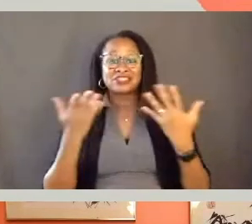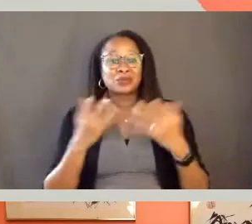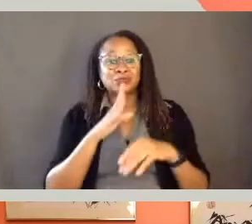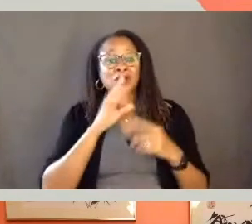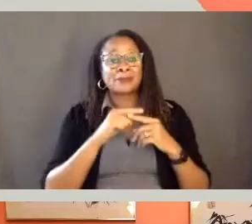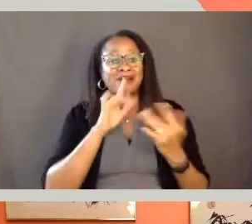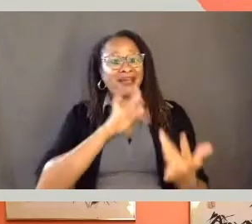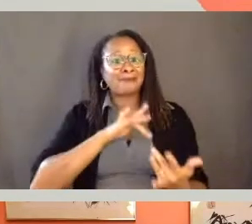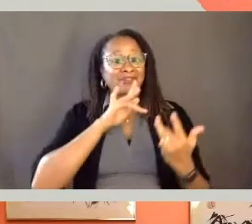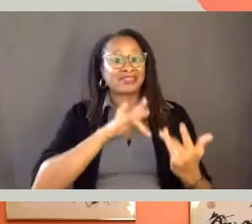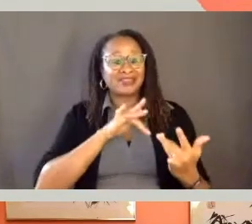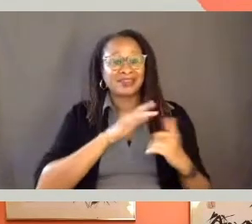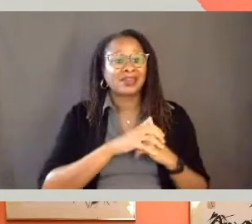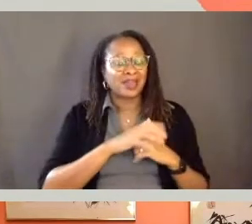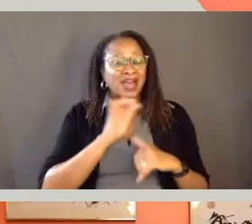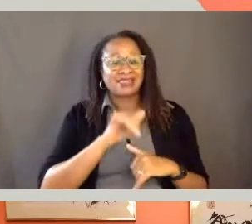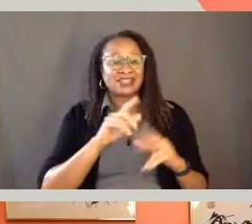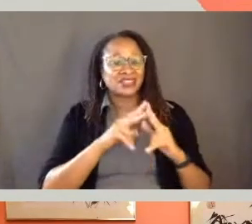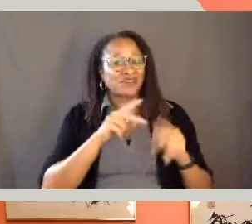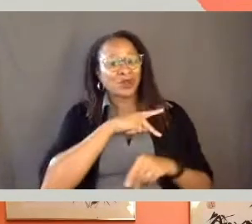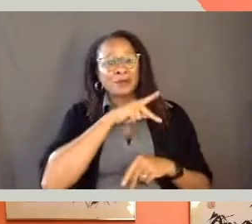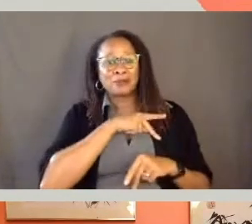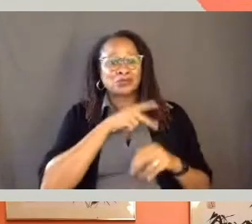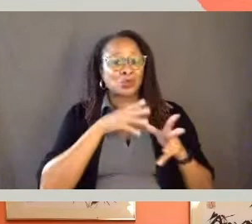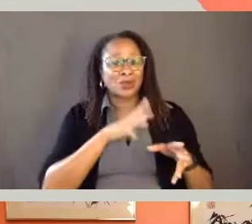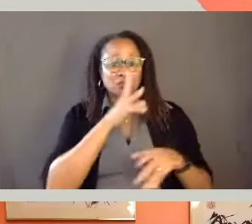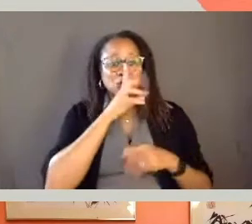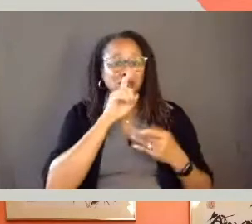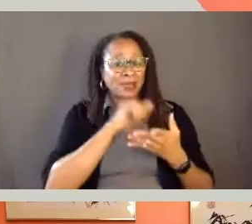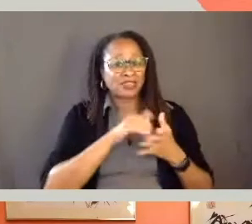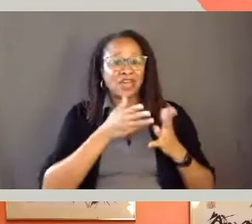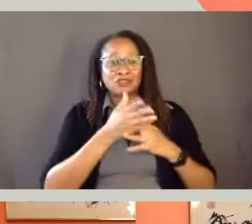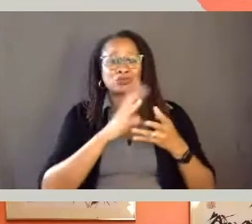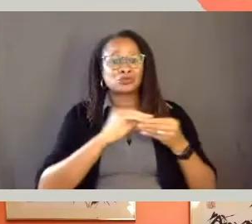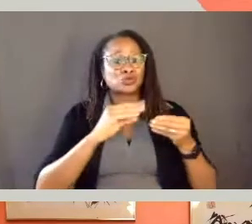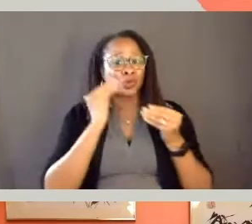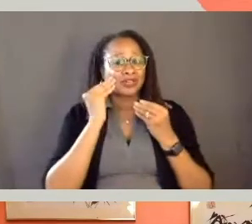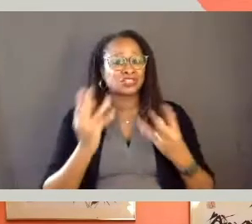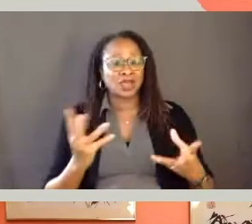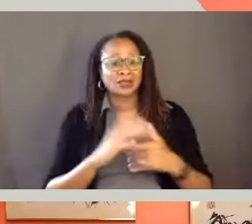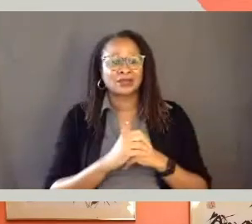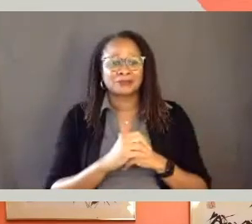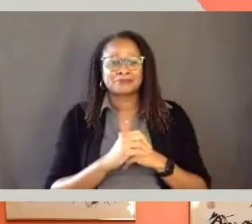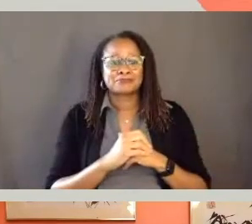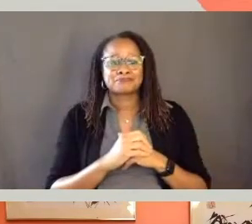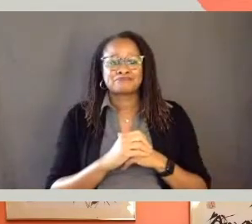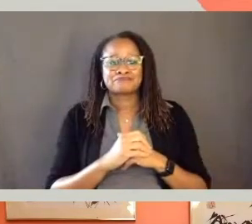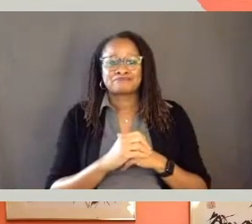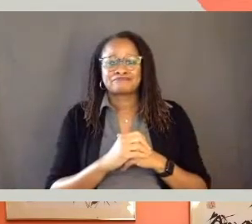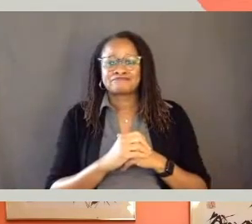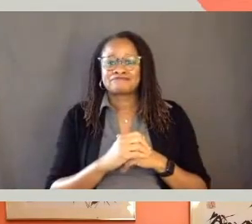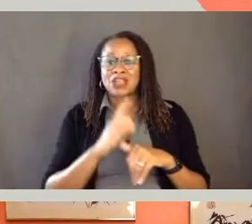And I feel like you really talked about that in a very personal way through the storytelling. So I'm gonna keep going,